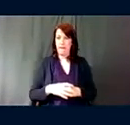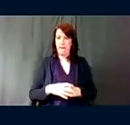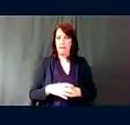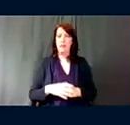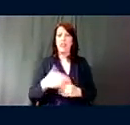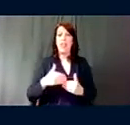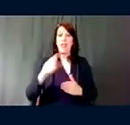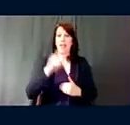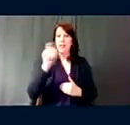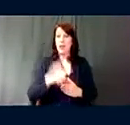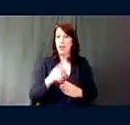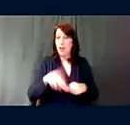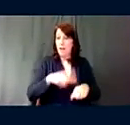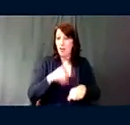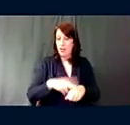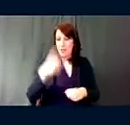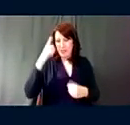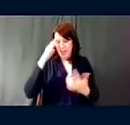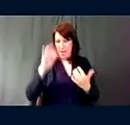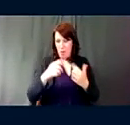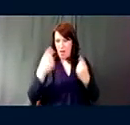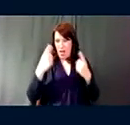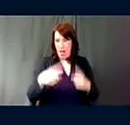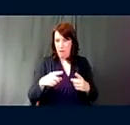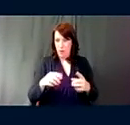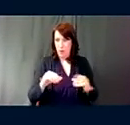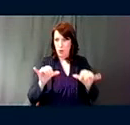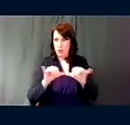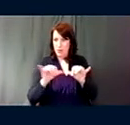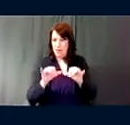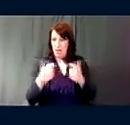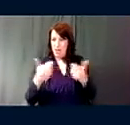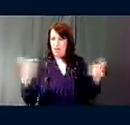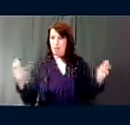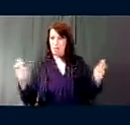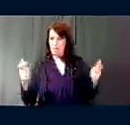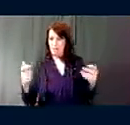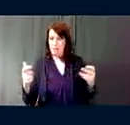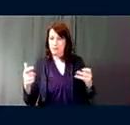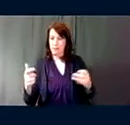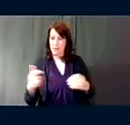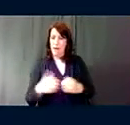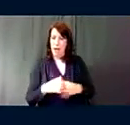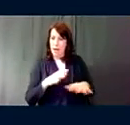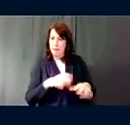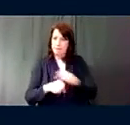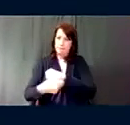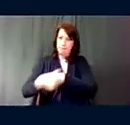IS WHAT HAPPENED TO SCALEUP? THIS IS SOMETHING WHICH I TOOK VERY MUCH TO HEART AND WAS TRYING TO GET TO SCALEUP.